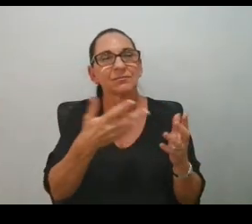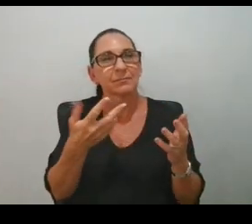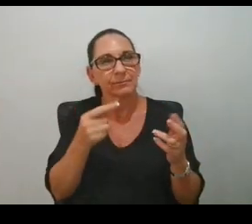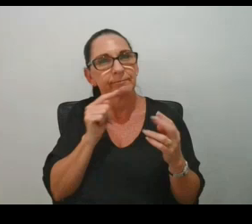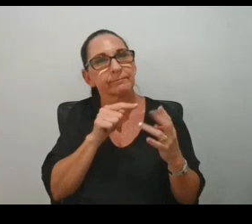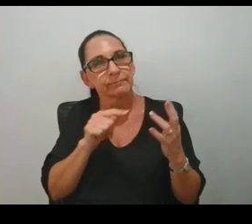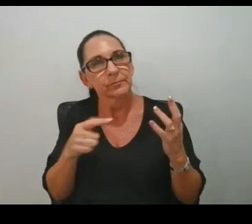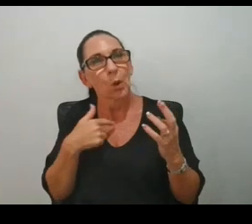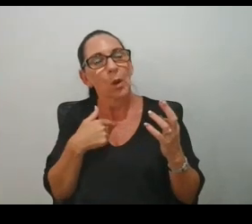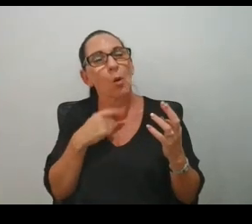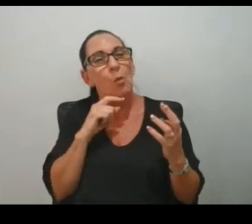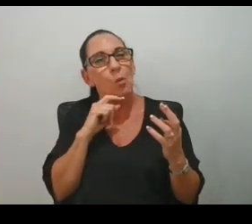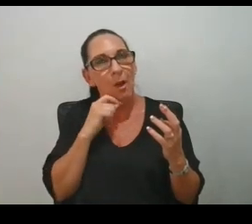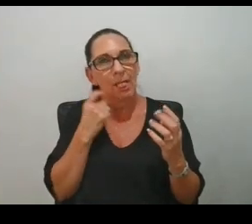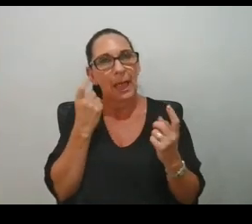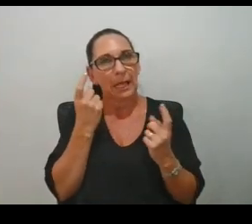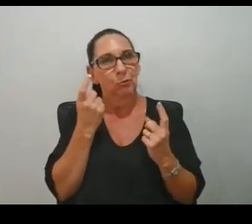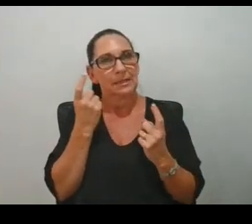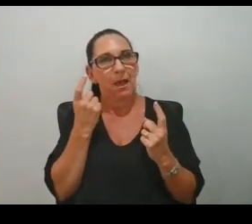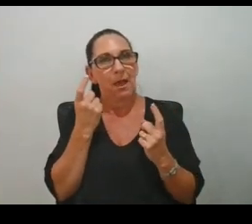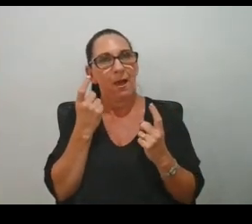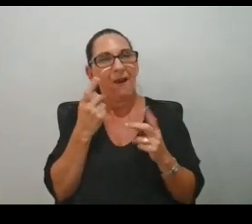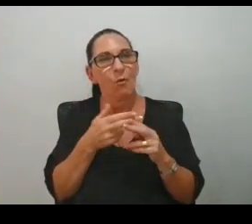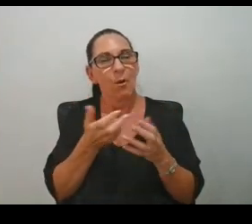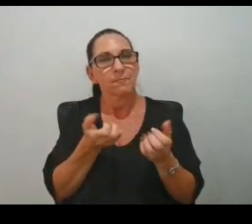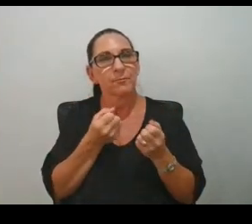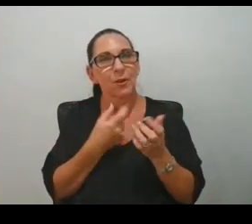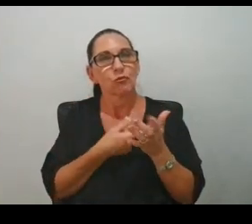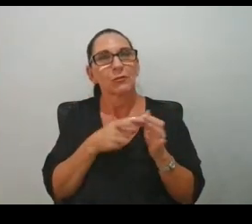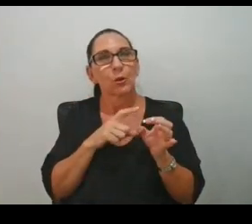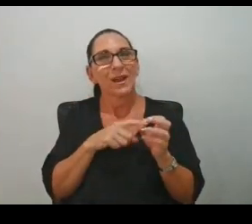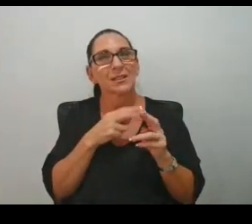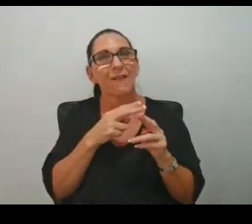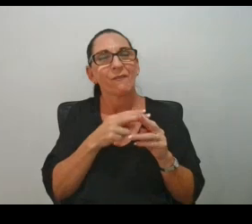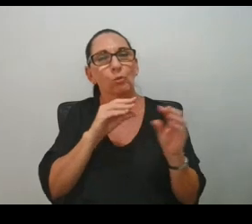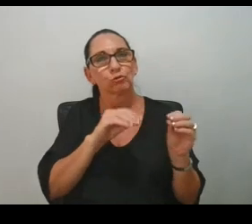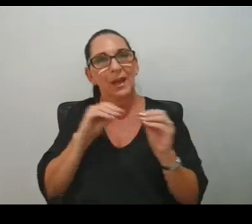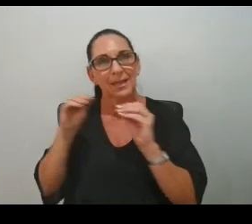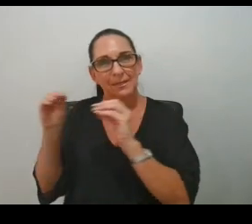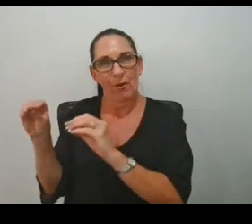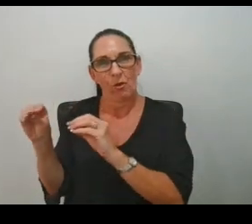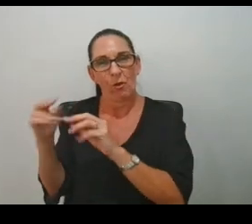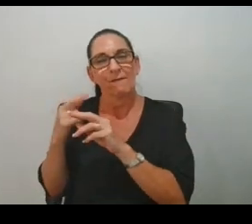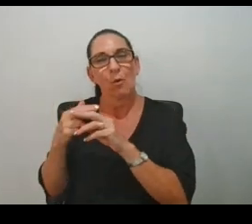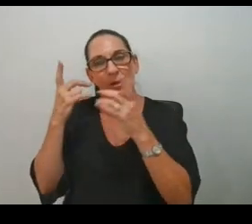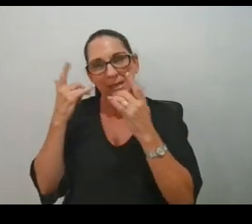will consider when we get a request for a transfer of solicitor from a client but again we are